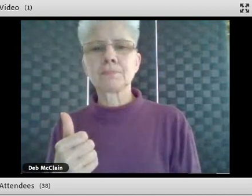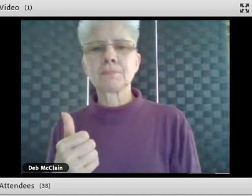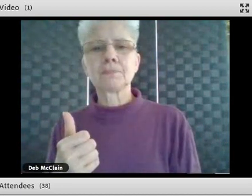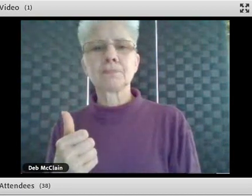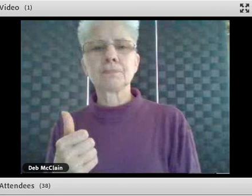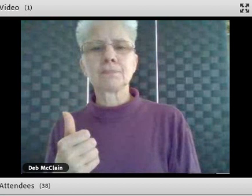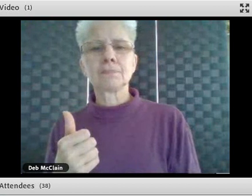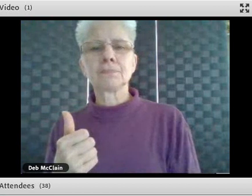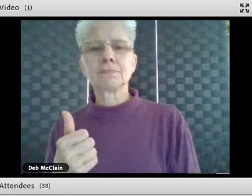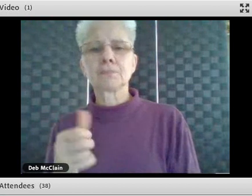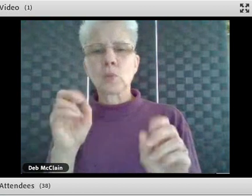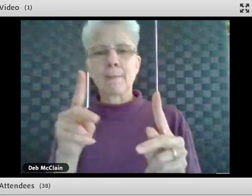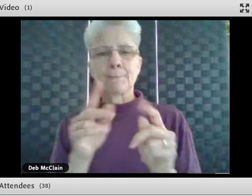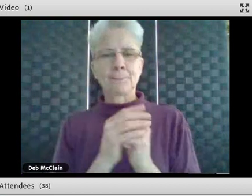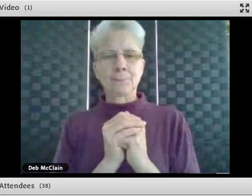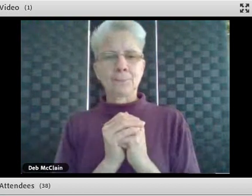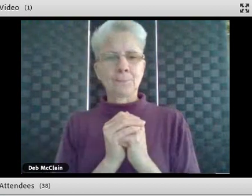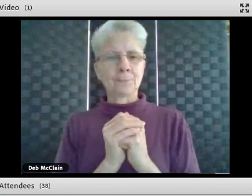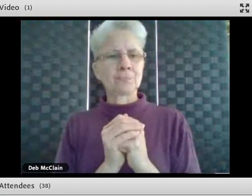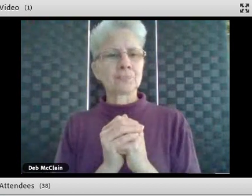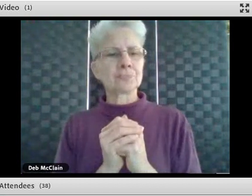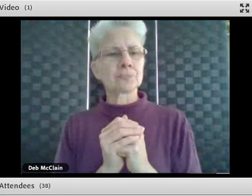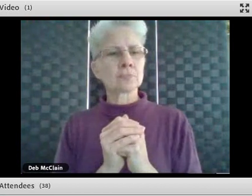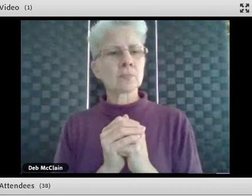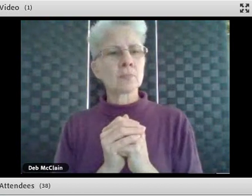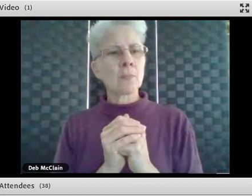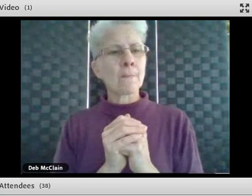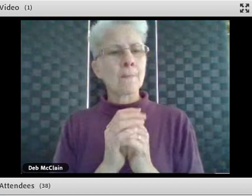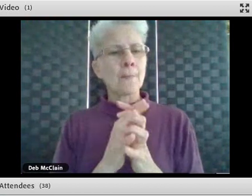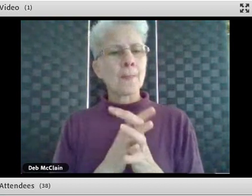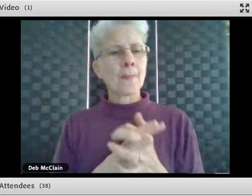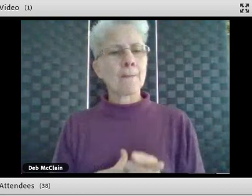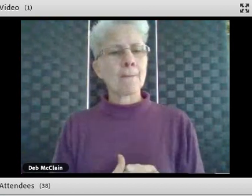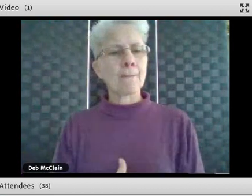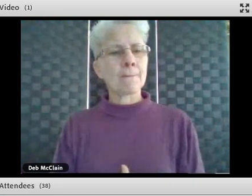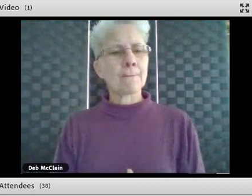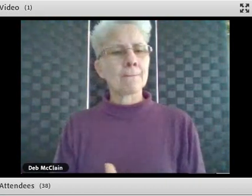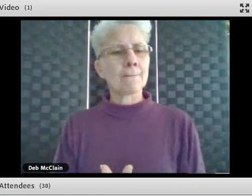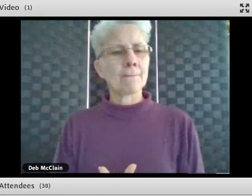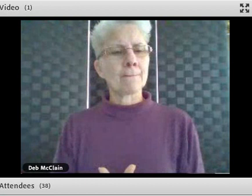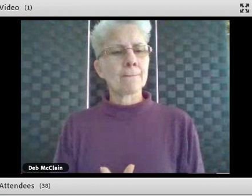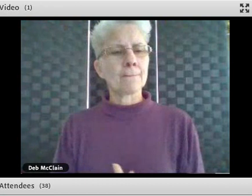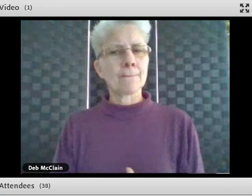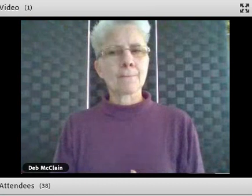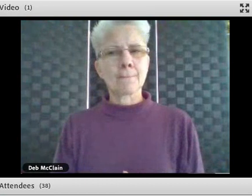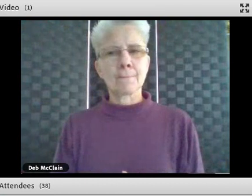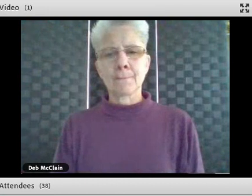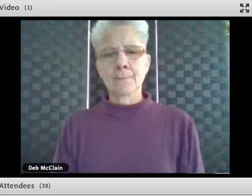Anybody. Okay.